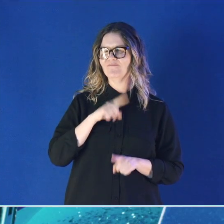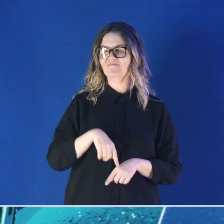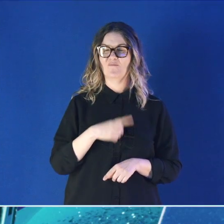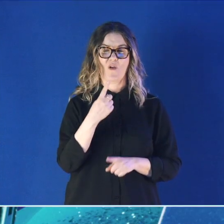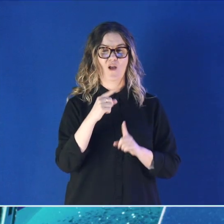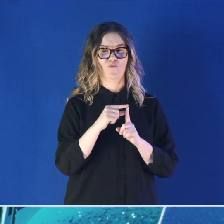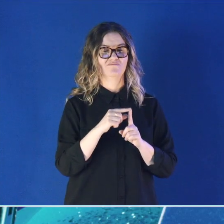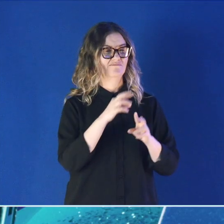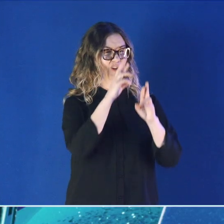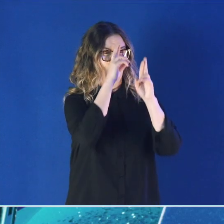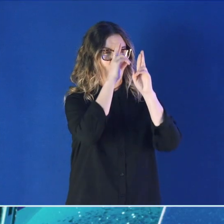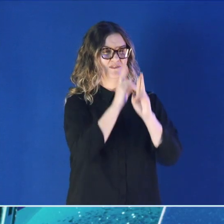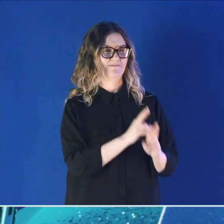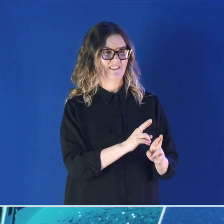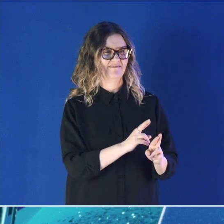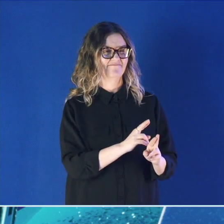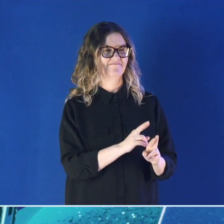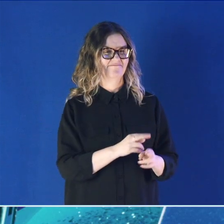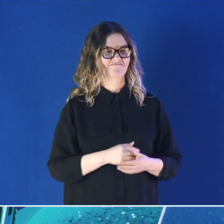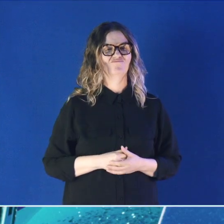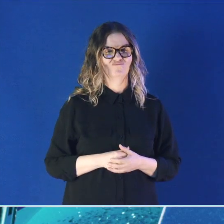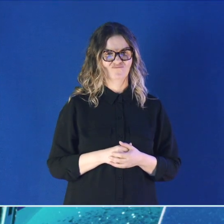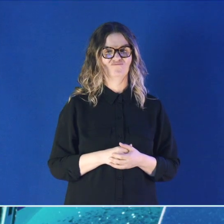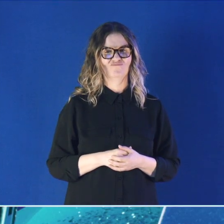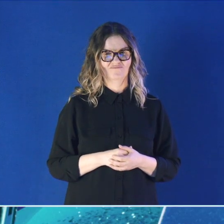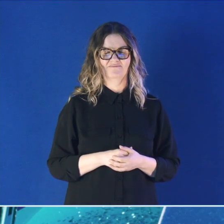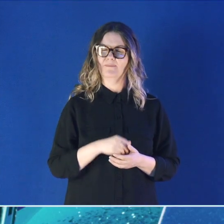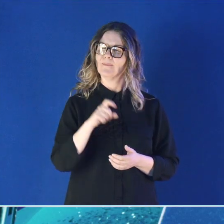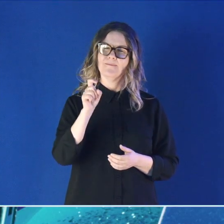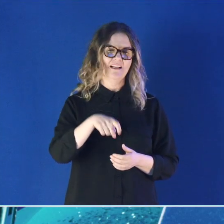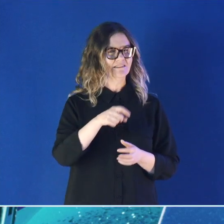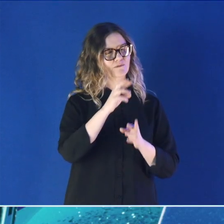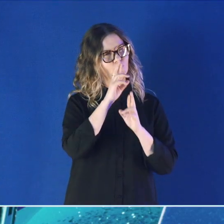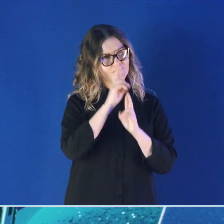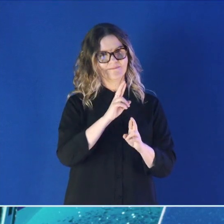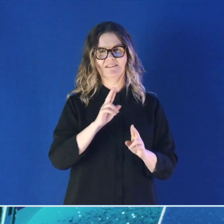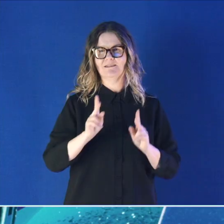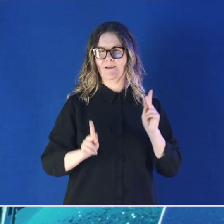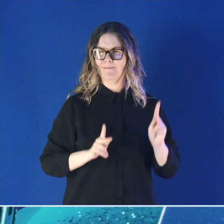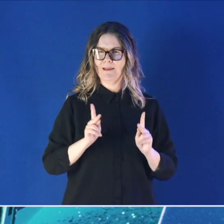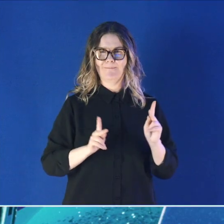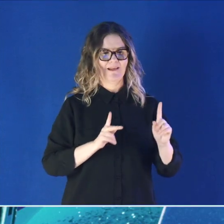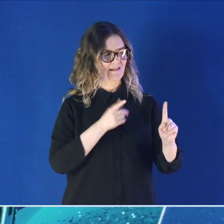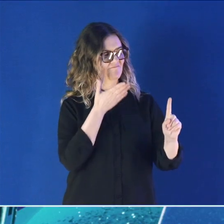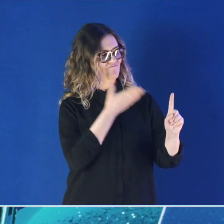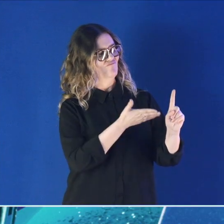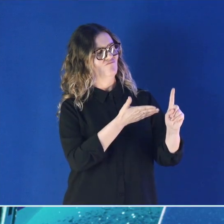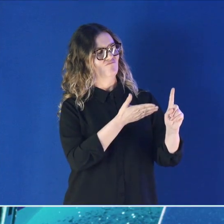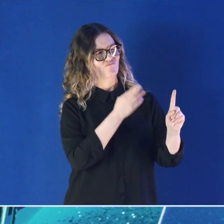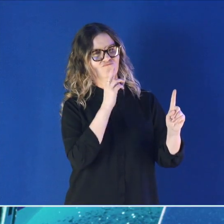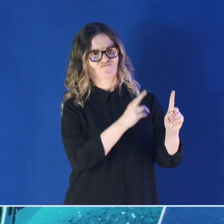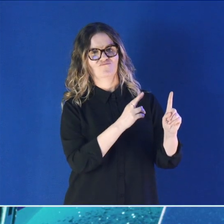You need to respect people for who they are. And I love that this conference is called the